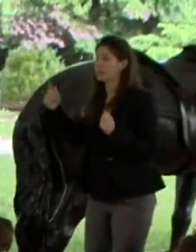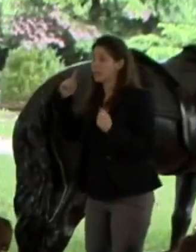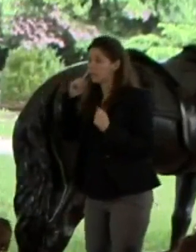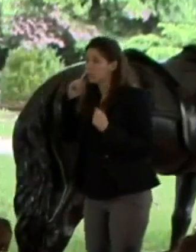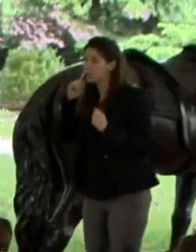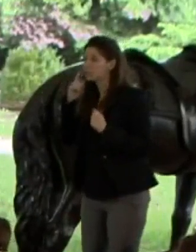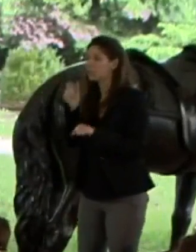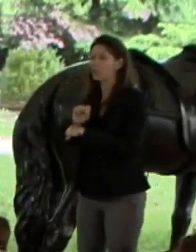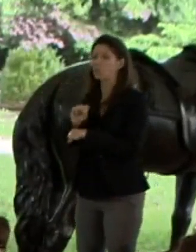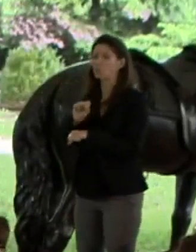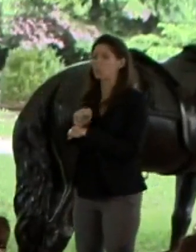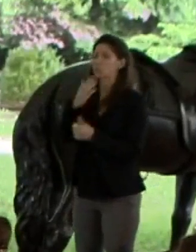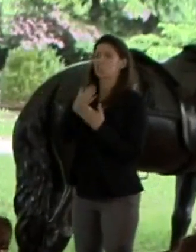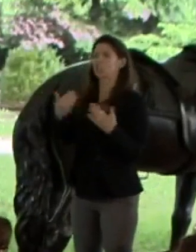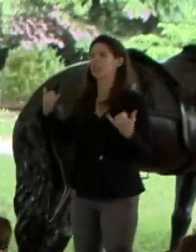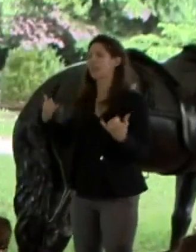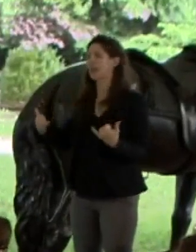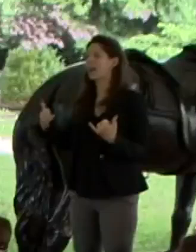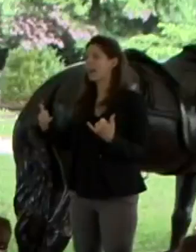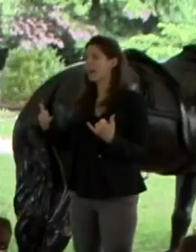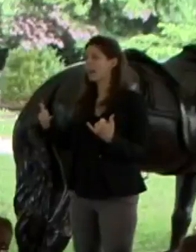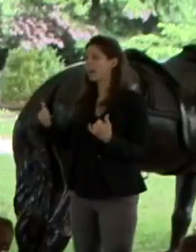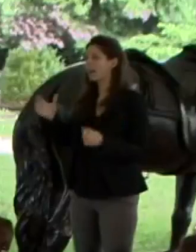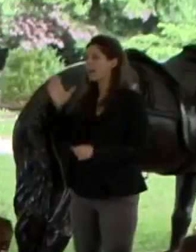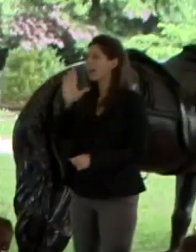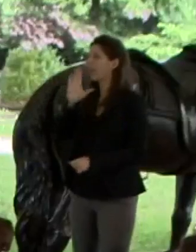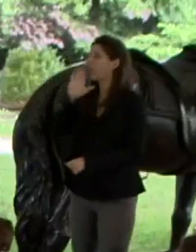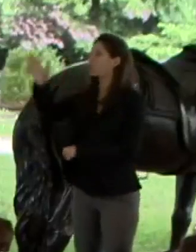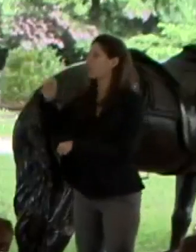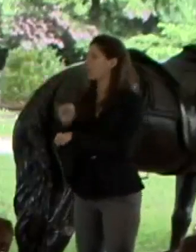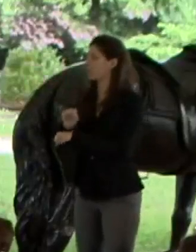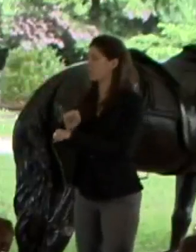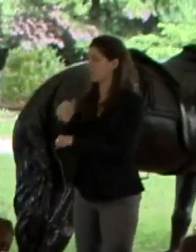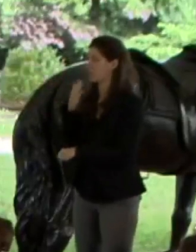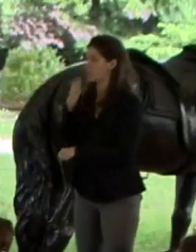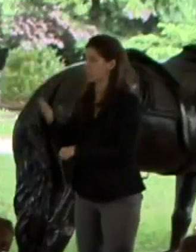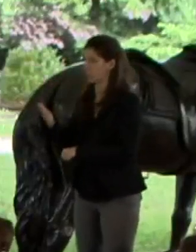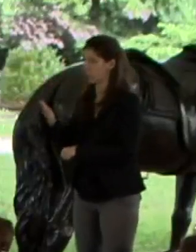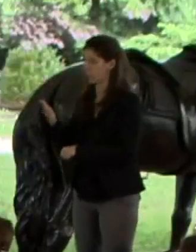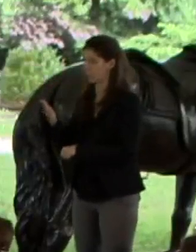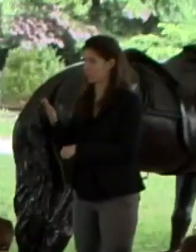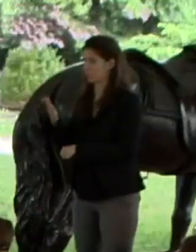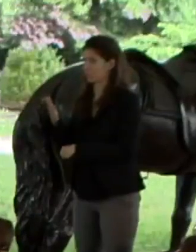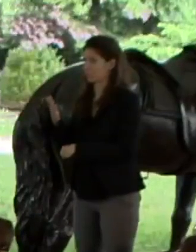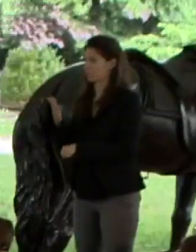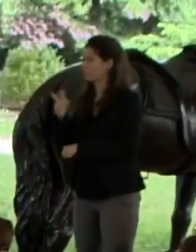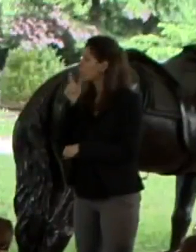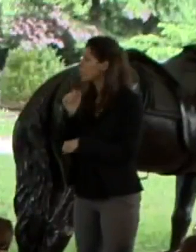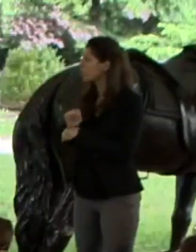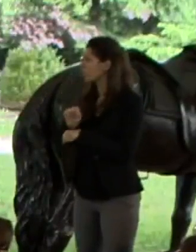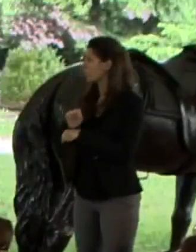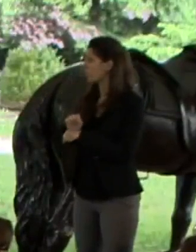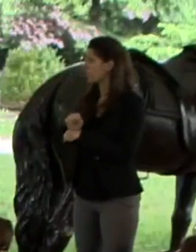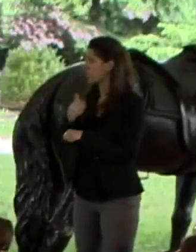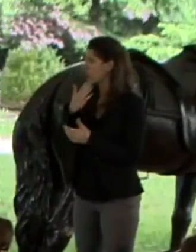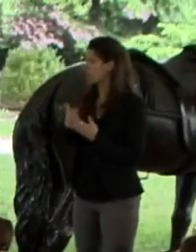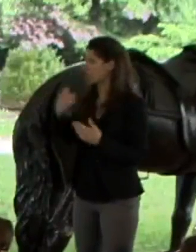IN OTHER WORDS 13 COUNCIL PEOPLE BECOME LEGISLATORS, AND WHAT I